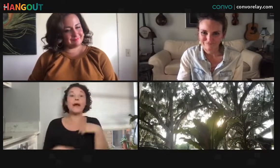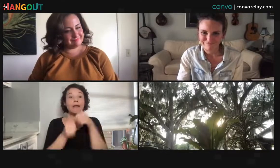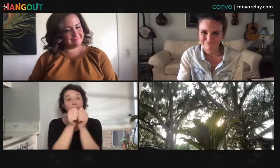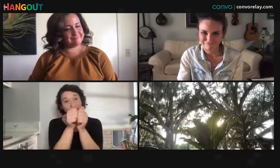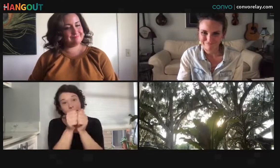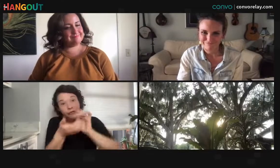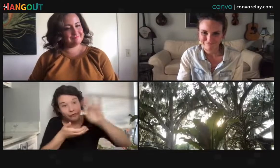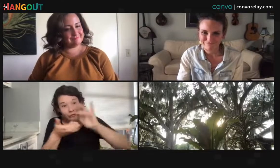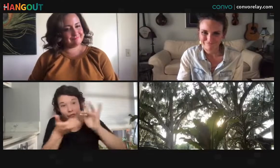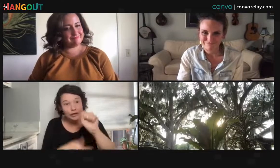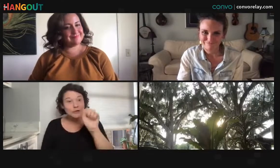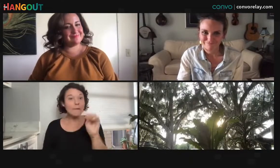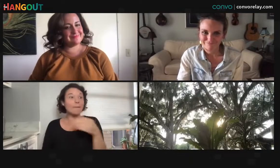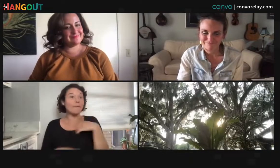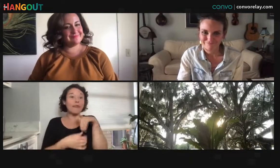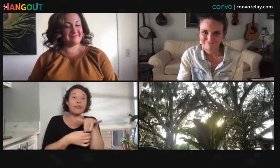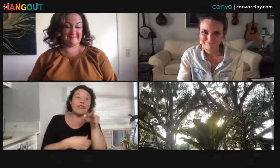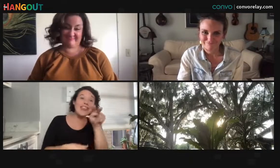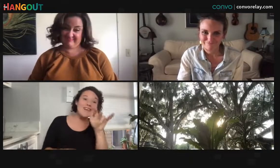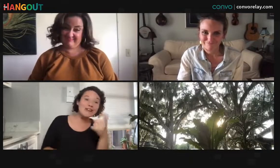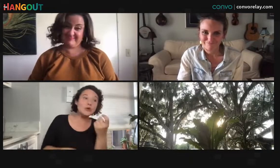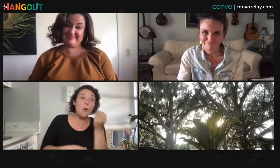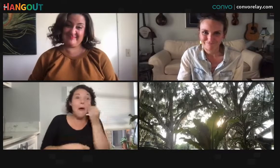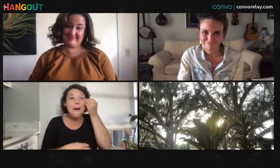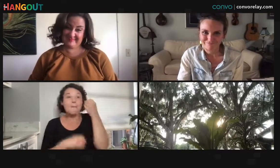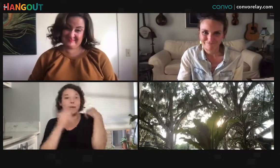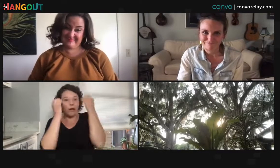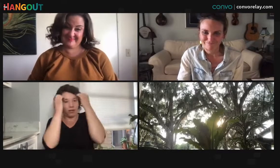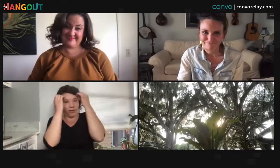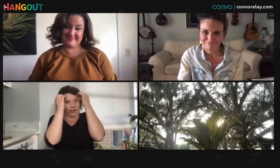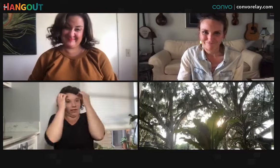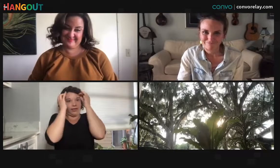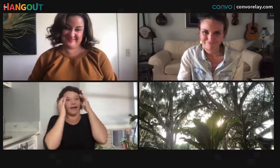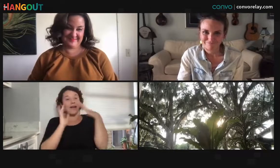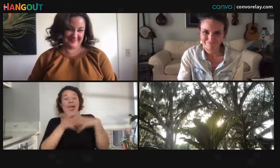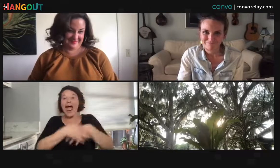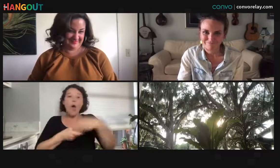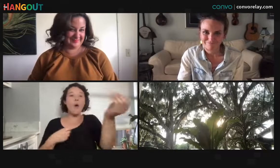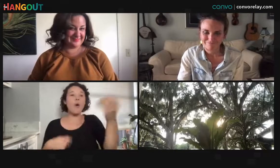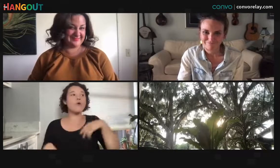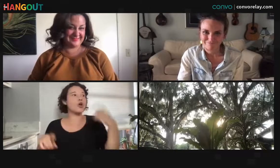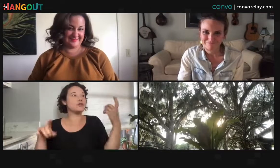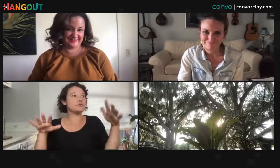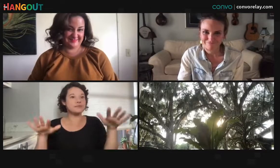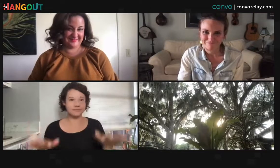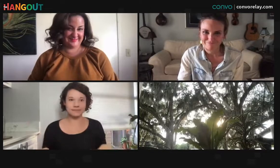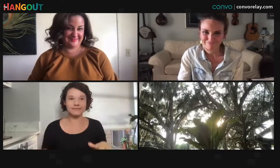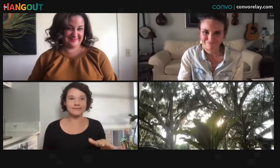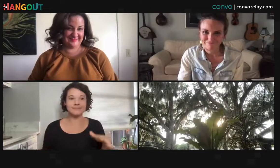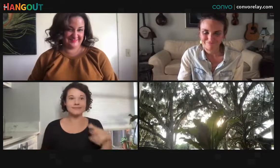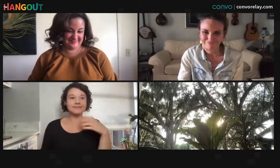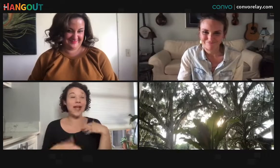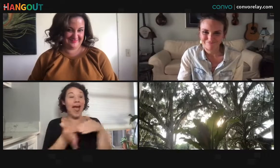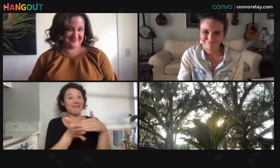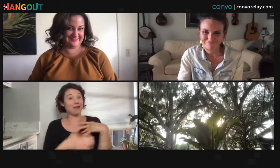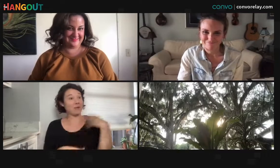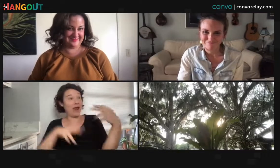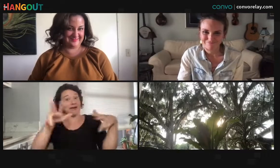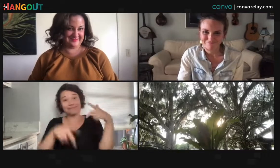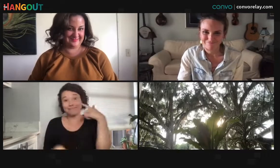of my thoughts that may be racing settle um if i'm on my phone or scrolling through my social media or at home thinking